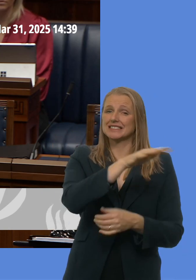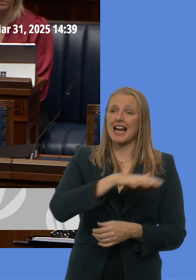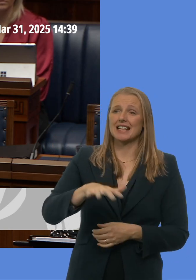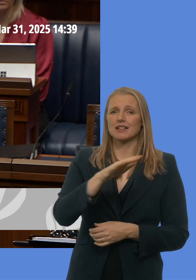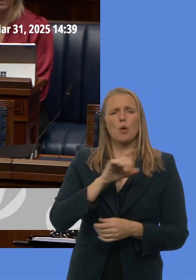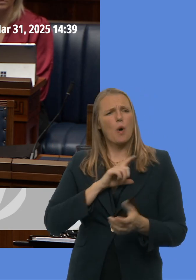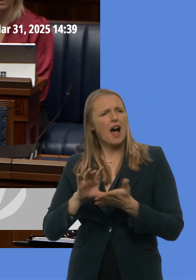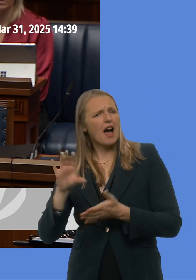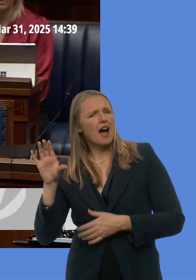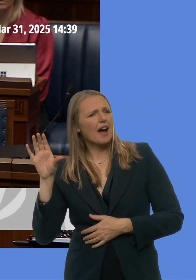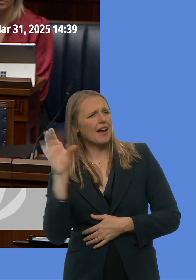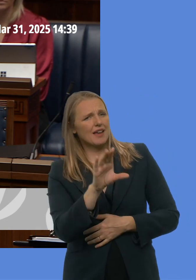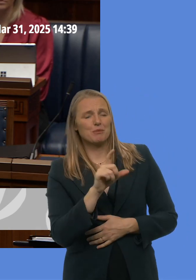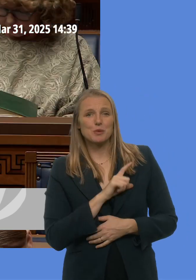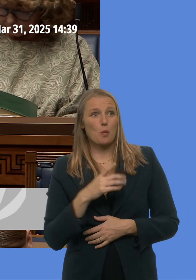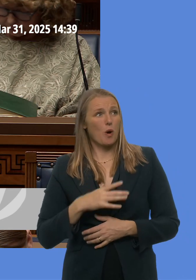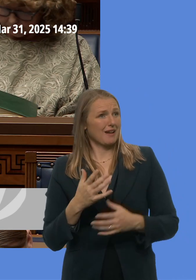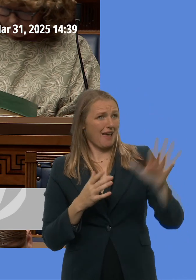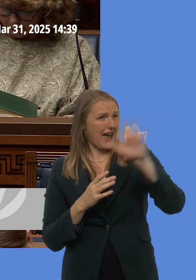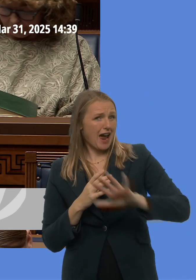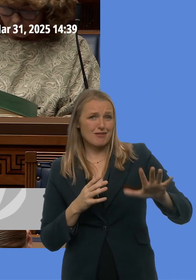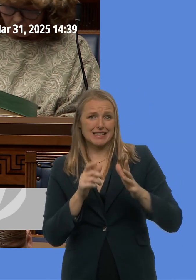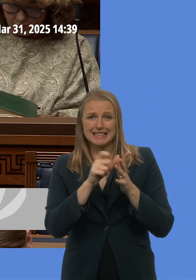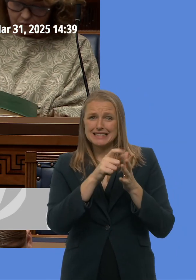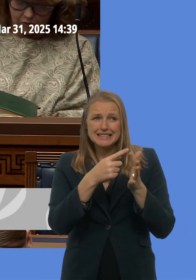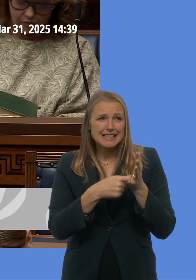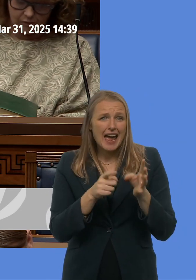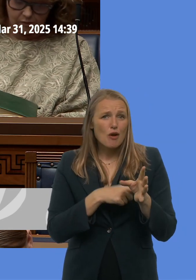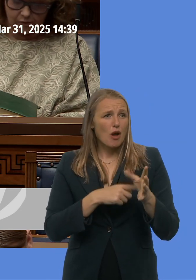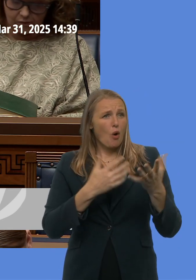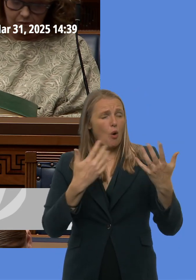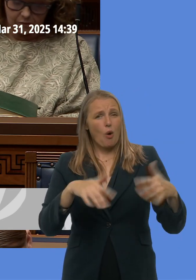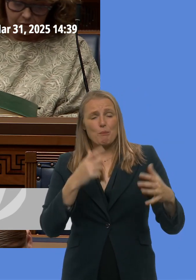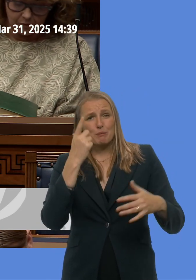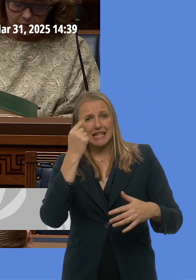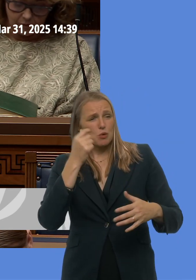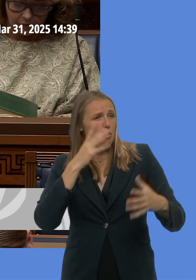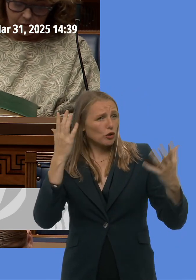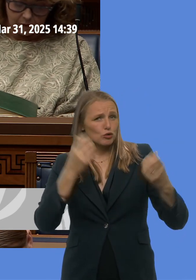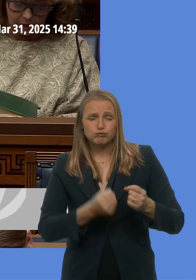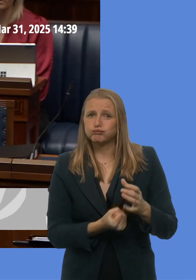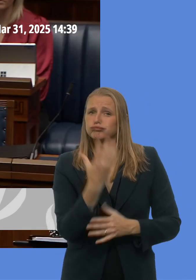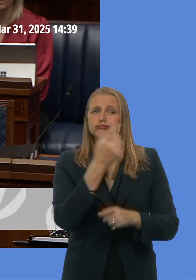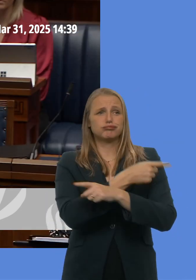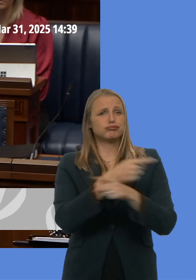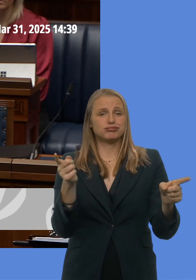unlock the economic potential of the city, and I think the links through the bridge to the buildings really pleased to confirm that all